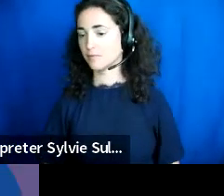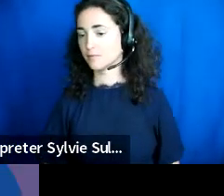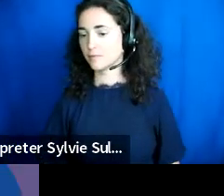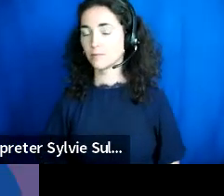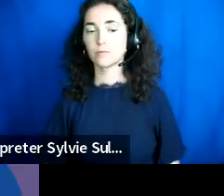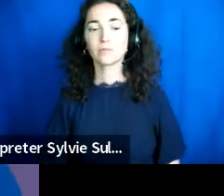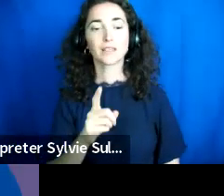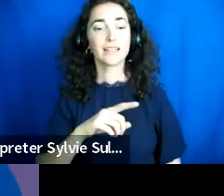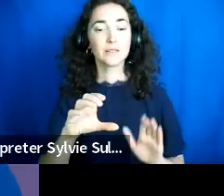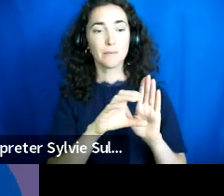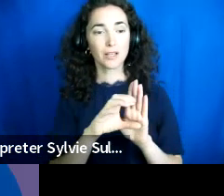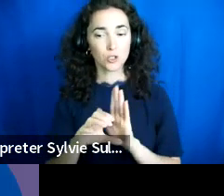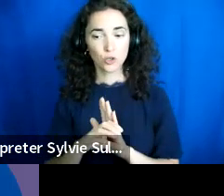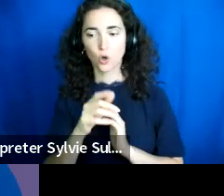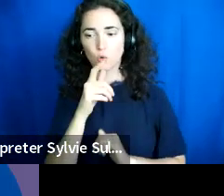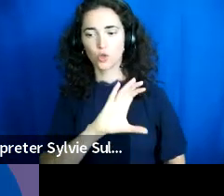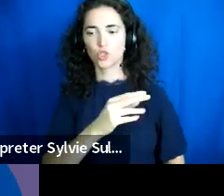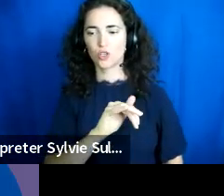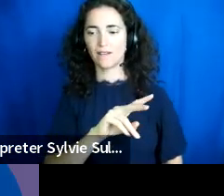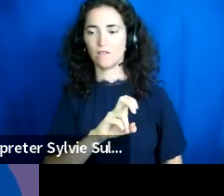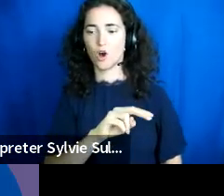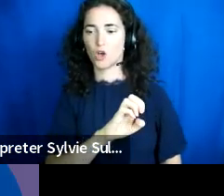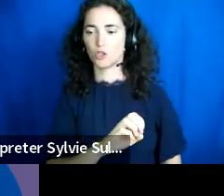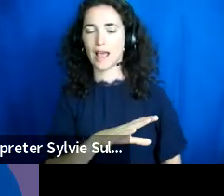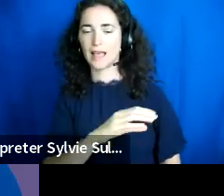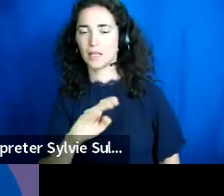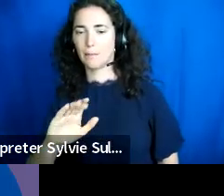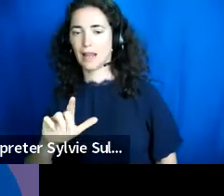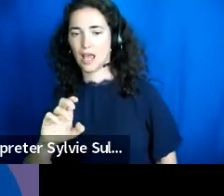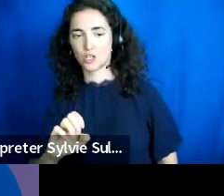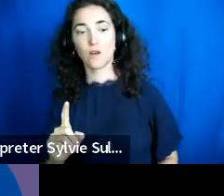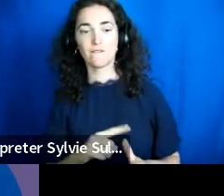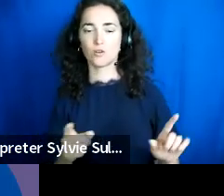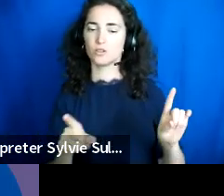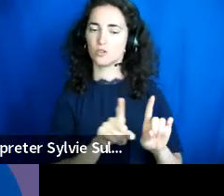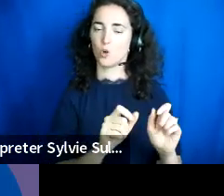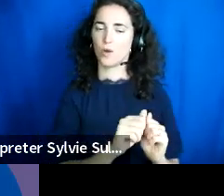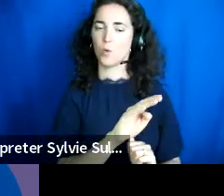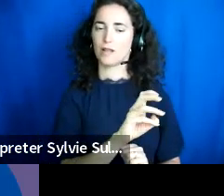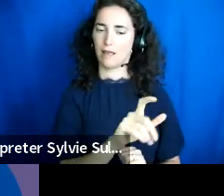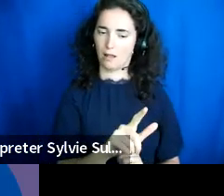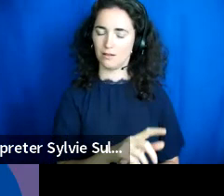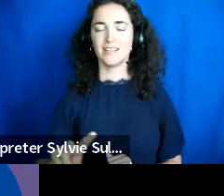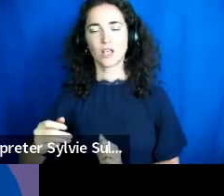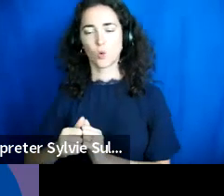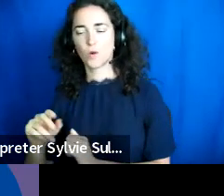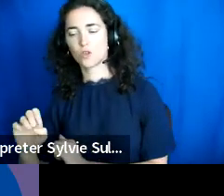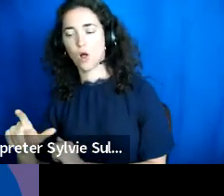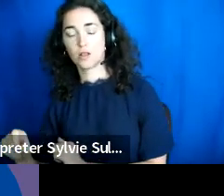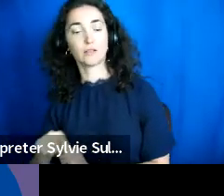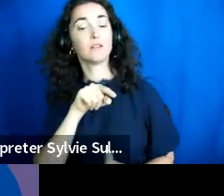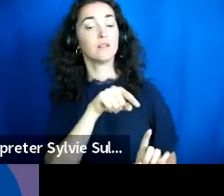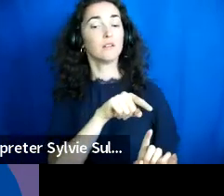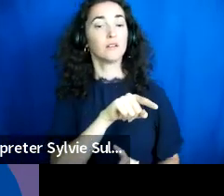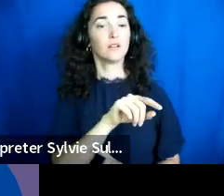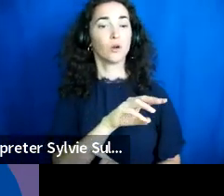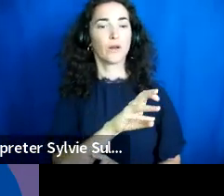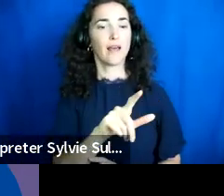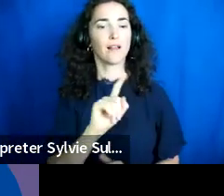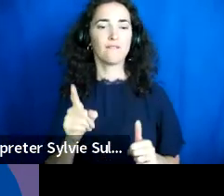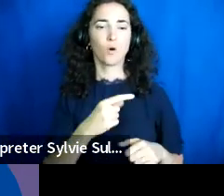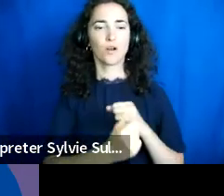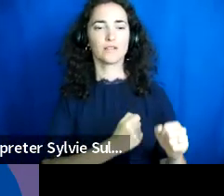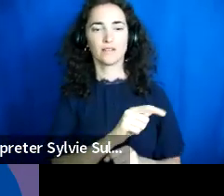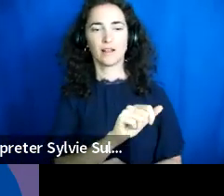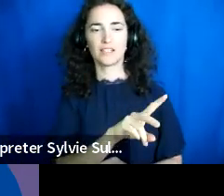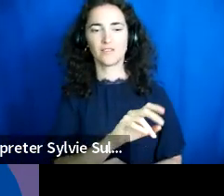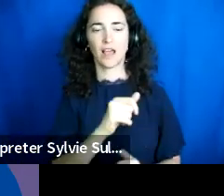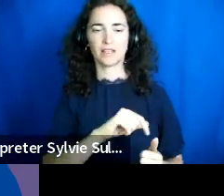These pictures feature Shavan and Blanche with first one dell than Nolan, when Dell will be starting his first year at Ellsbi this August, where he will meet up with some of his camp friends